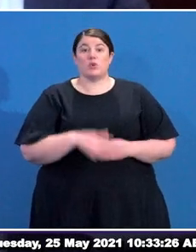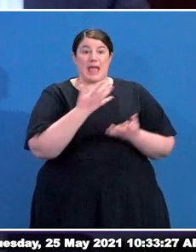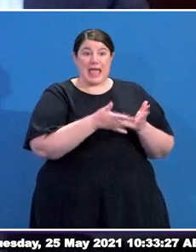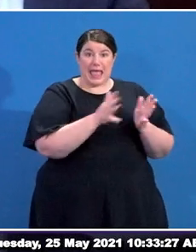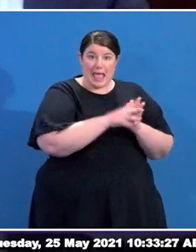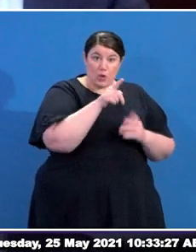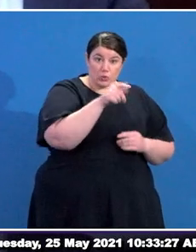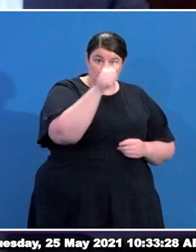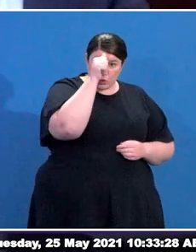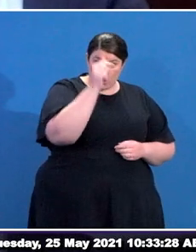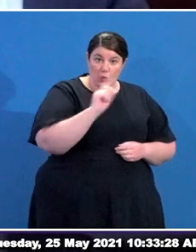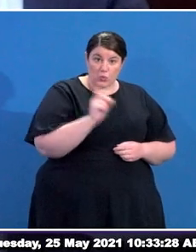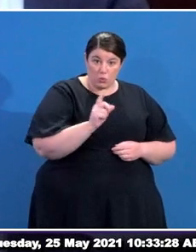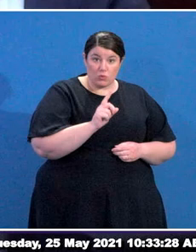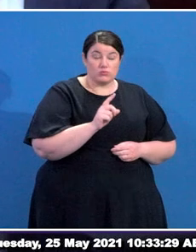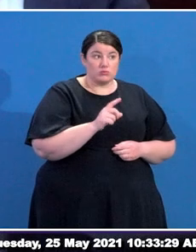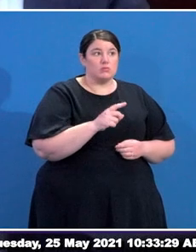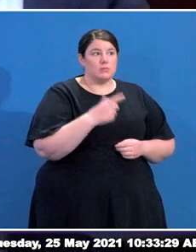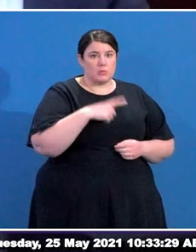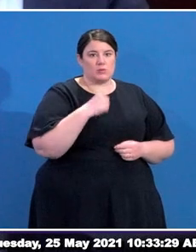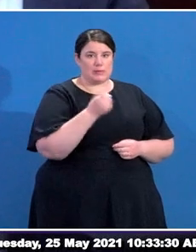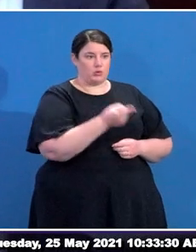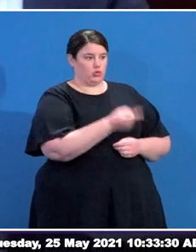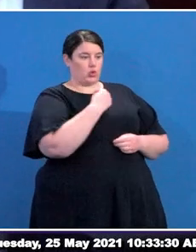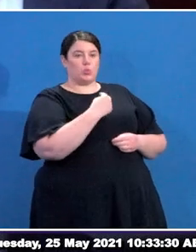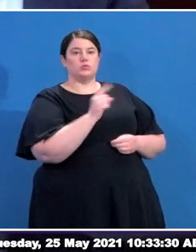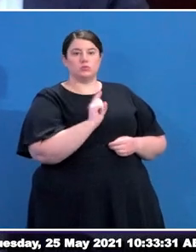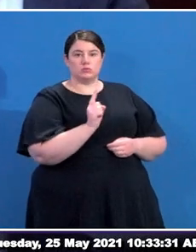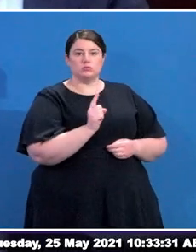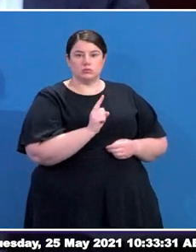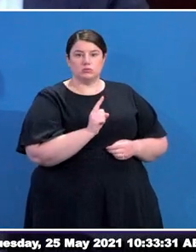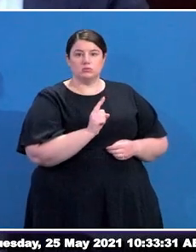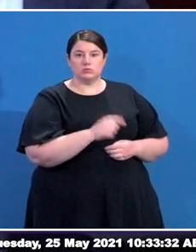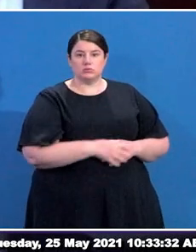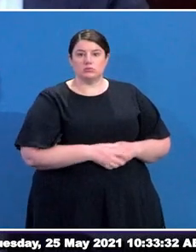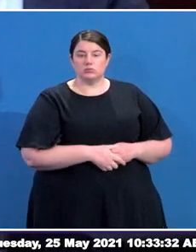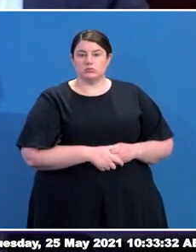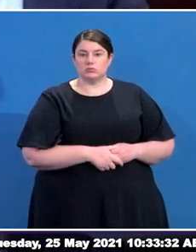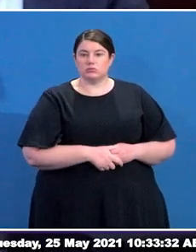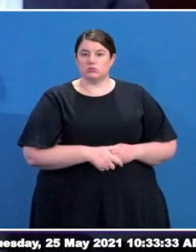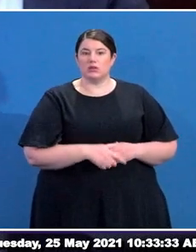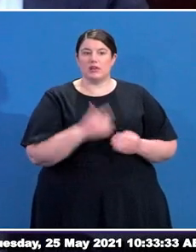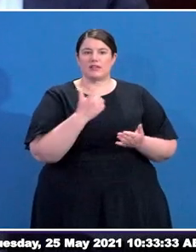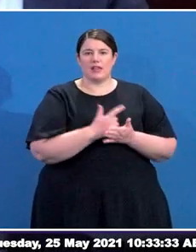that somebody else reported. Is that right? Yes. MS EASTMAN: I think as lawyers we might instead of say there are levels of hearsay in that.